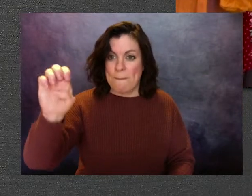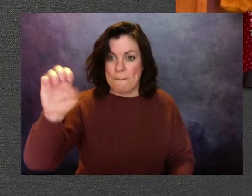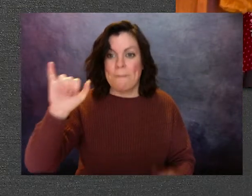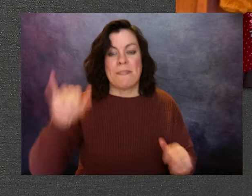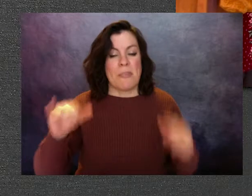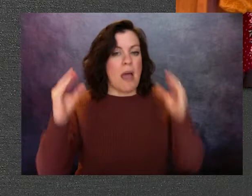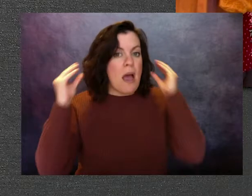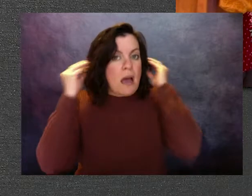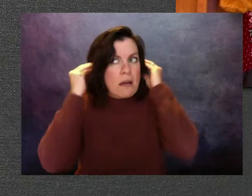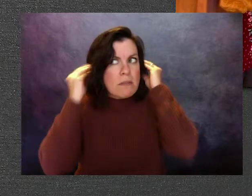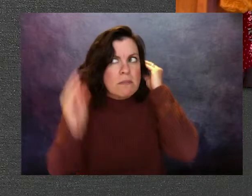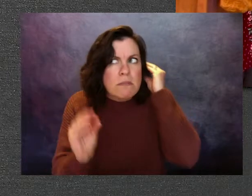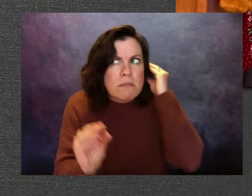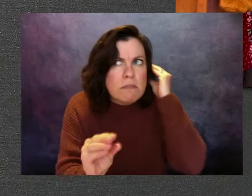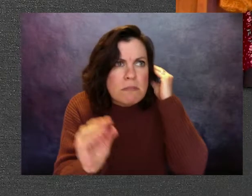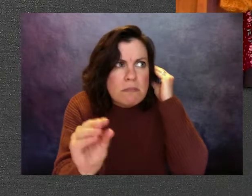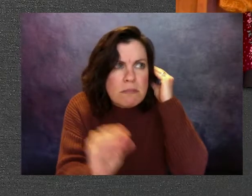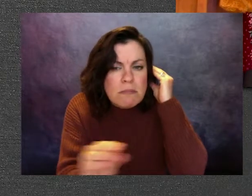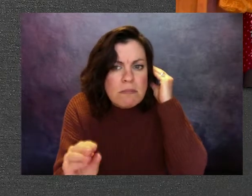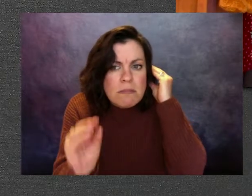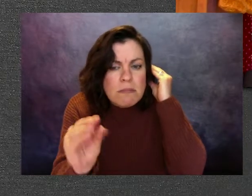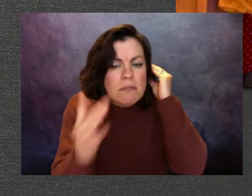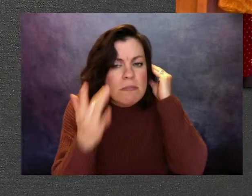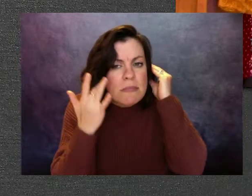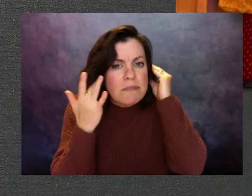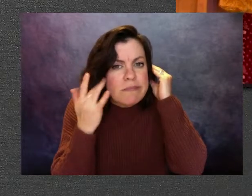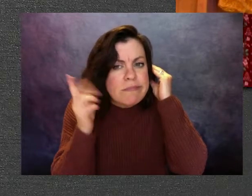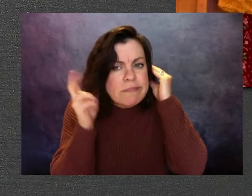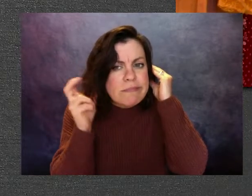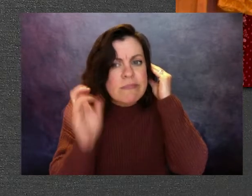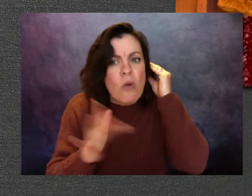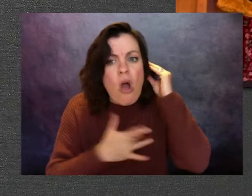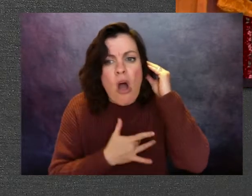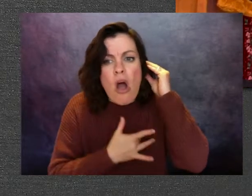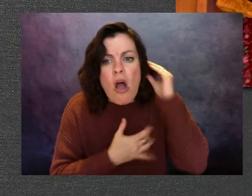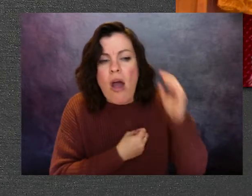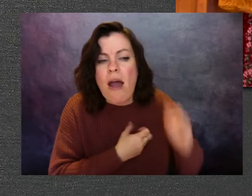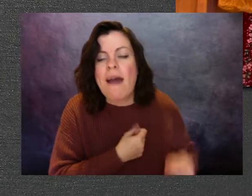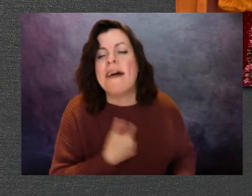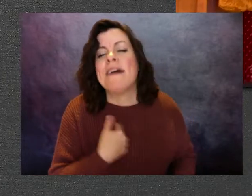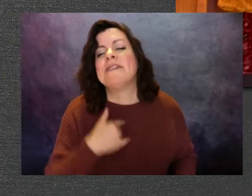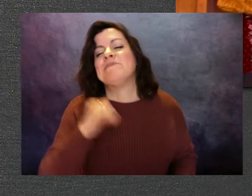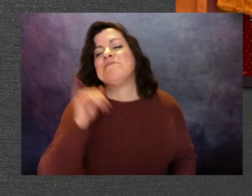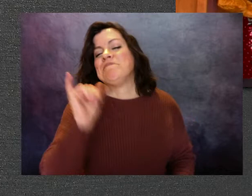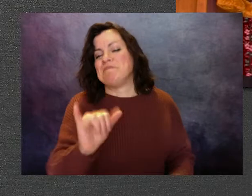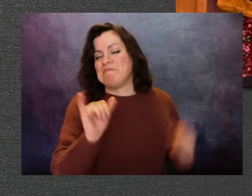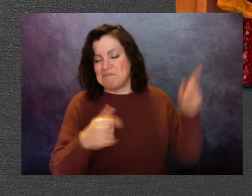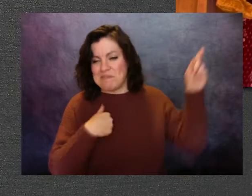Yes. That's a stethoscope. And I now know who our community helper is